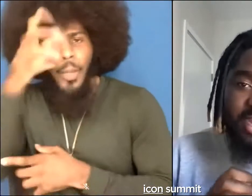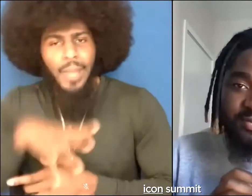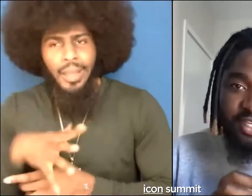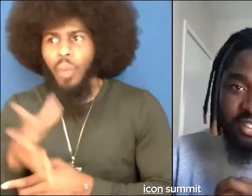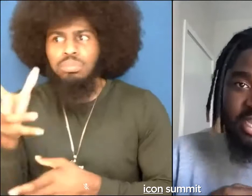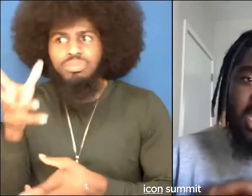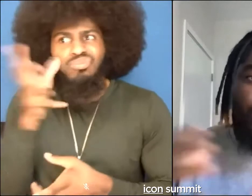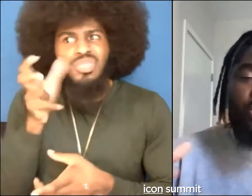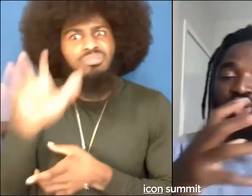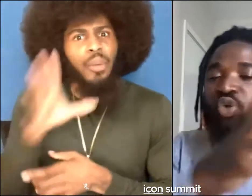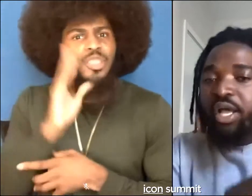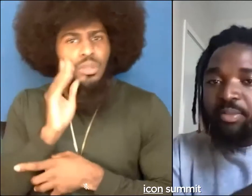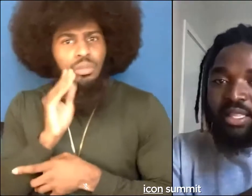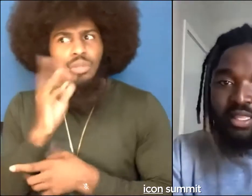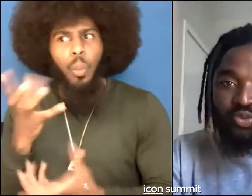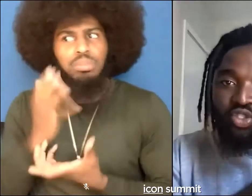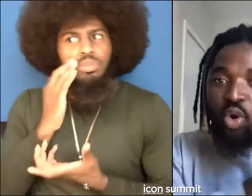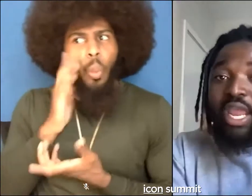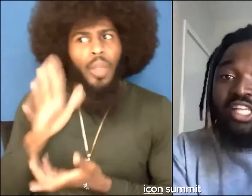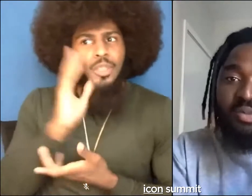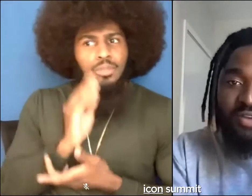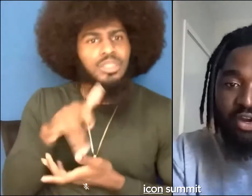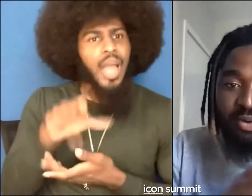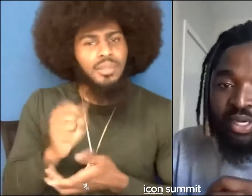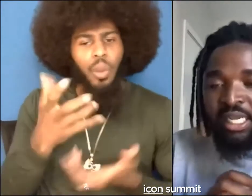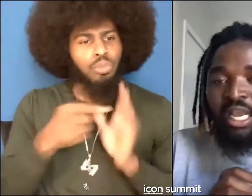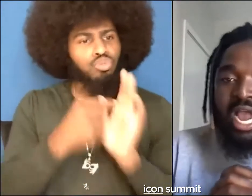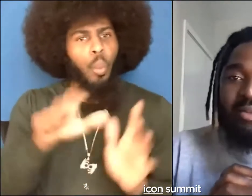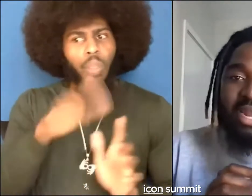and vice versa, and also show other men that this was okay to be vulnerable.